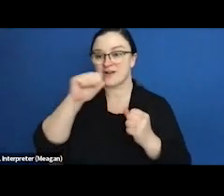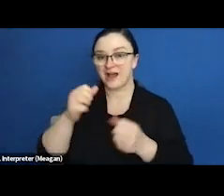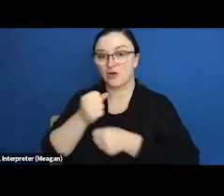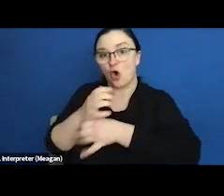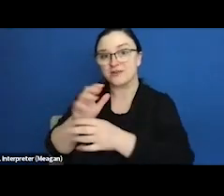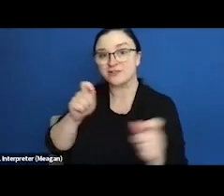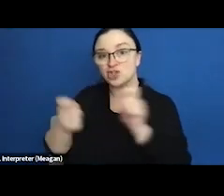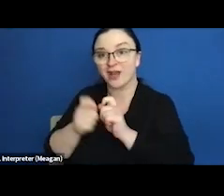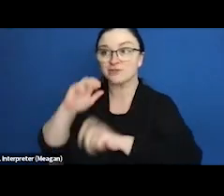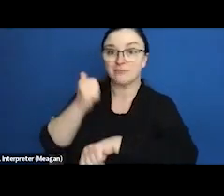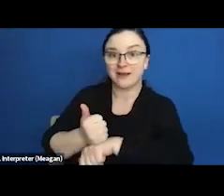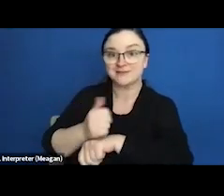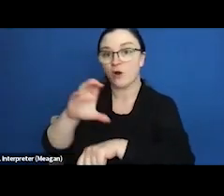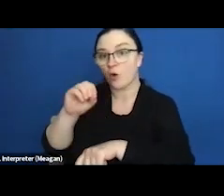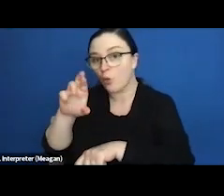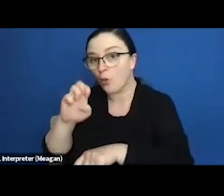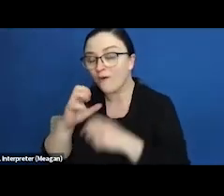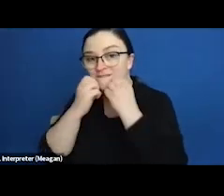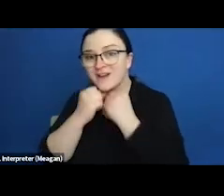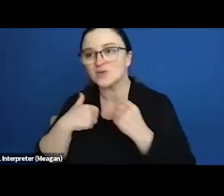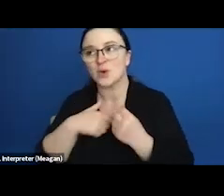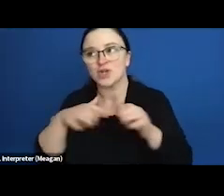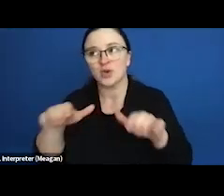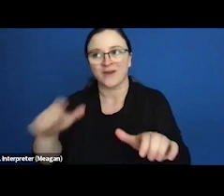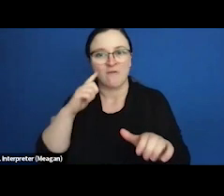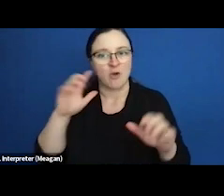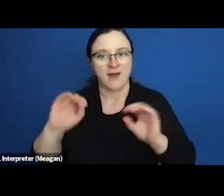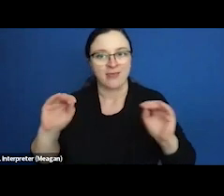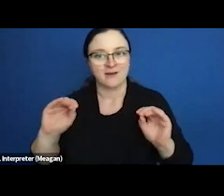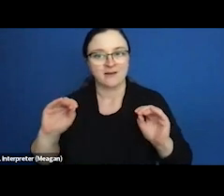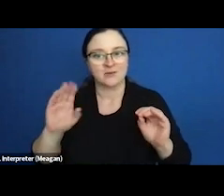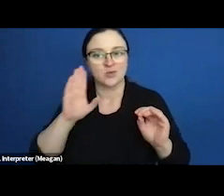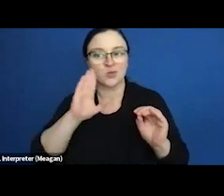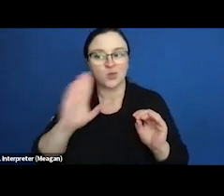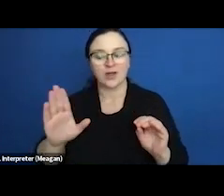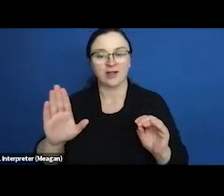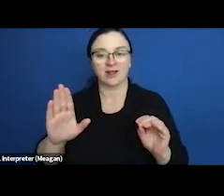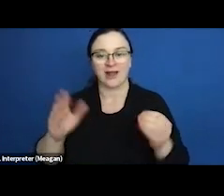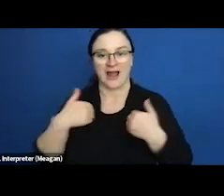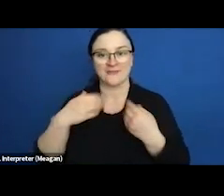then we're kind of doing it all for naught. We're gonna end up with solutions that don't truly meet community need.